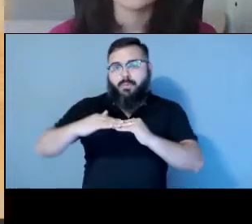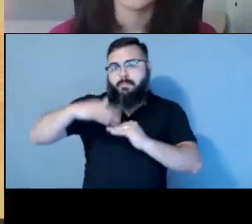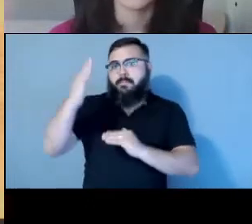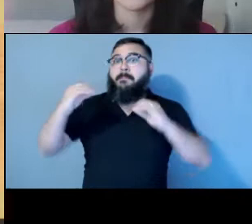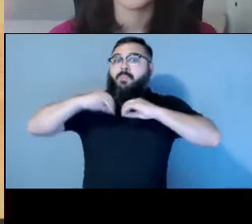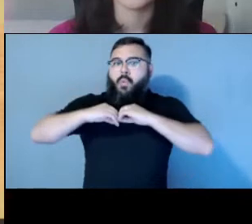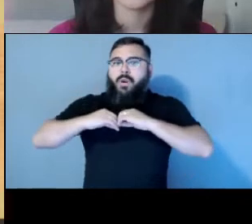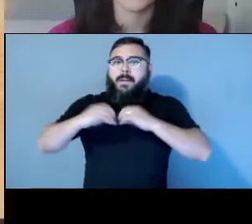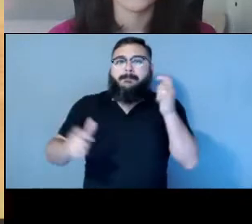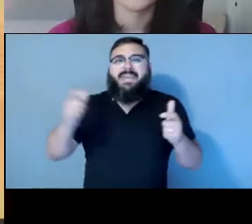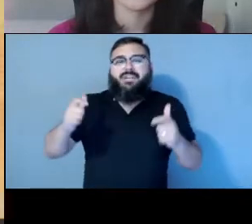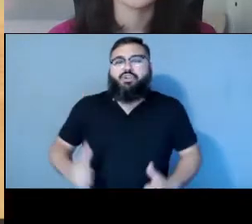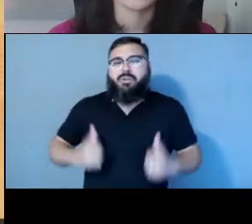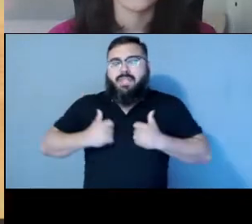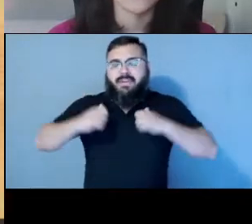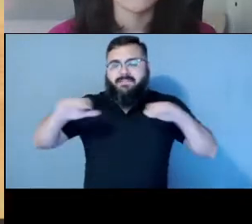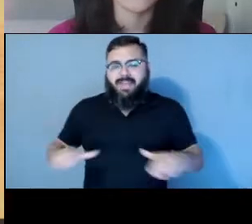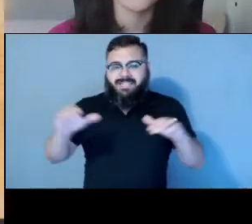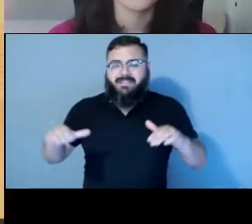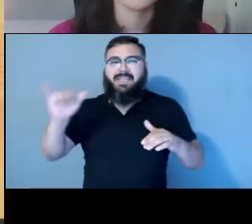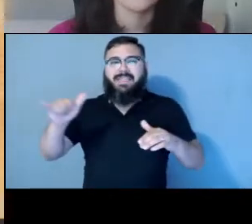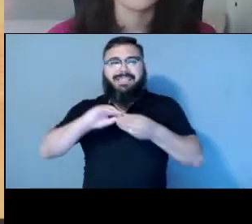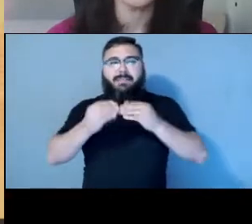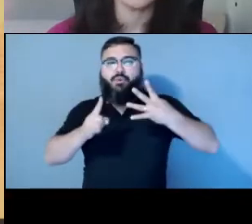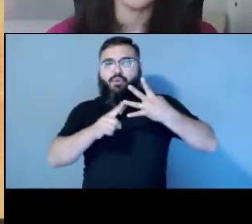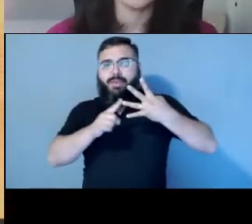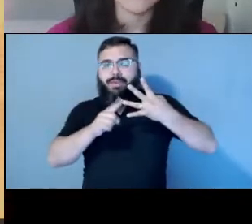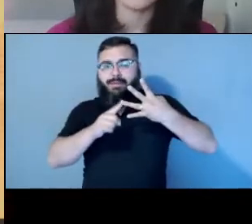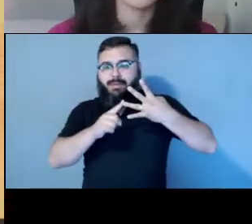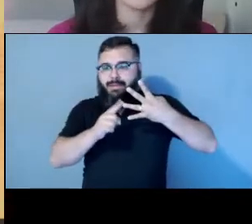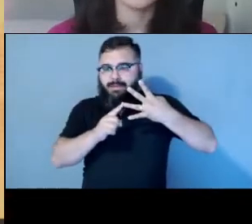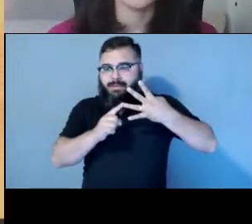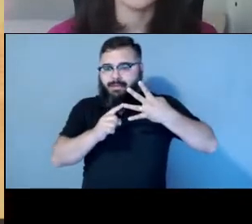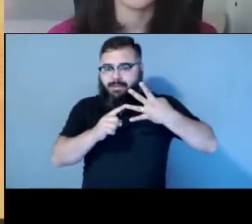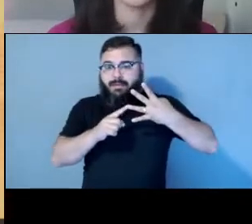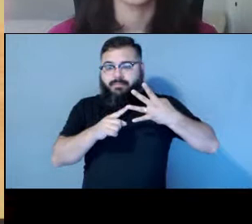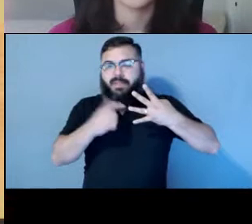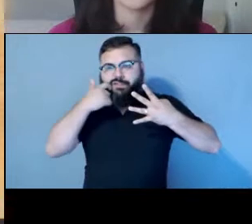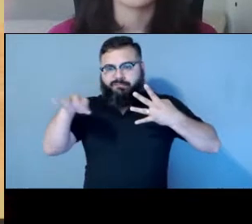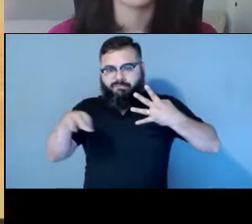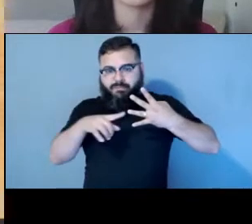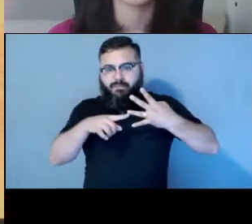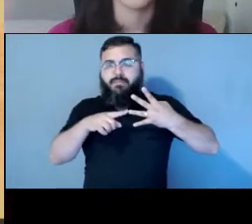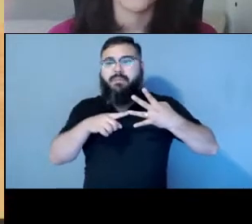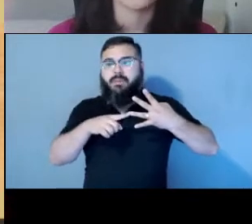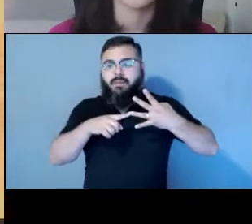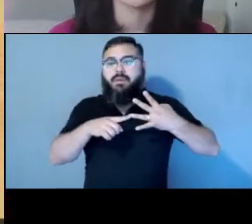That's the third bullet on this PowerPoint, and this is the kind of, these are the magic words